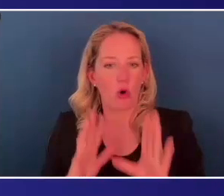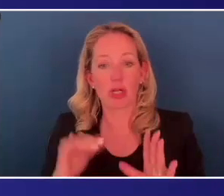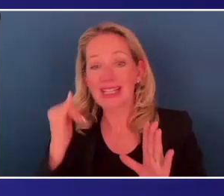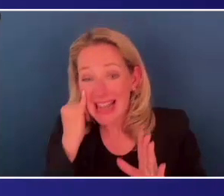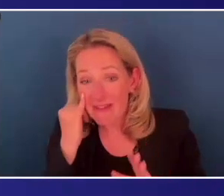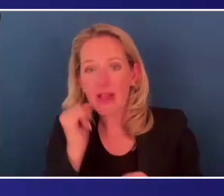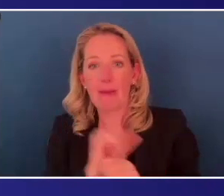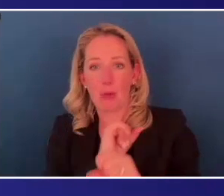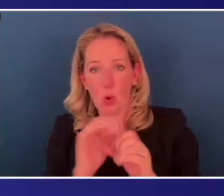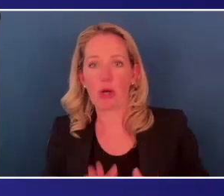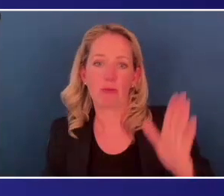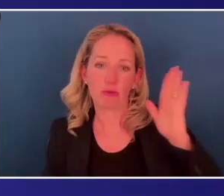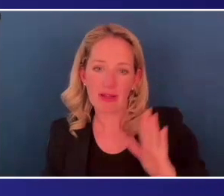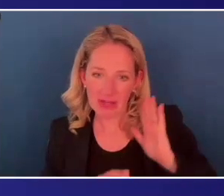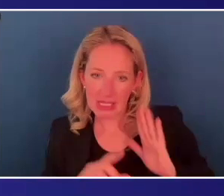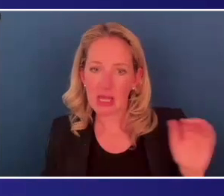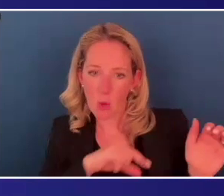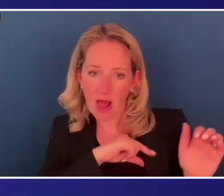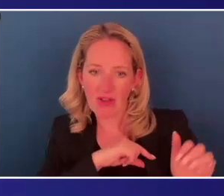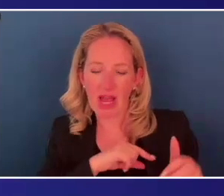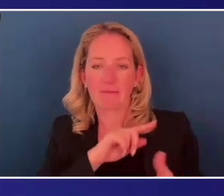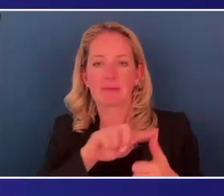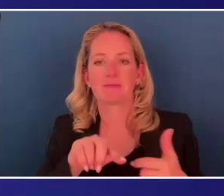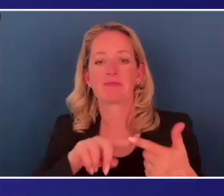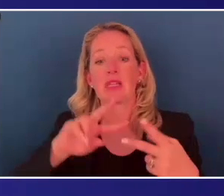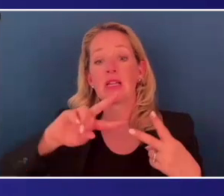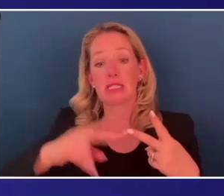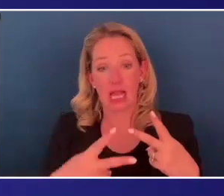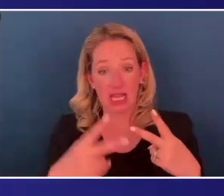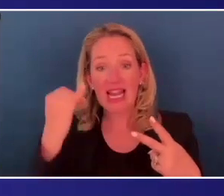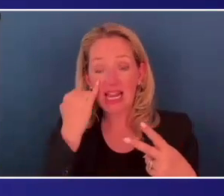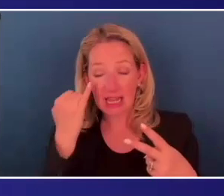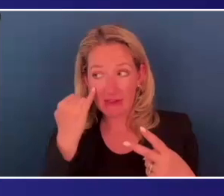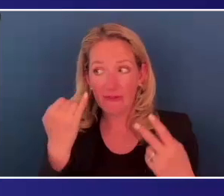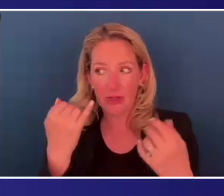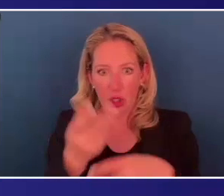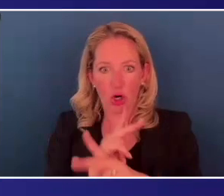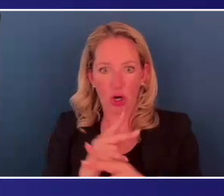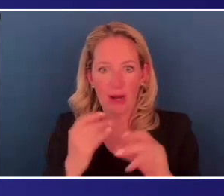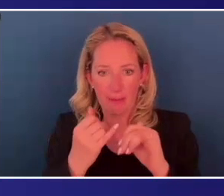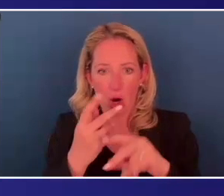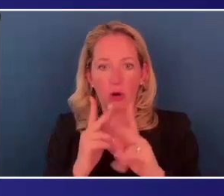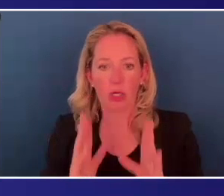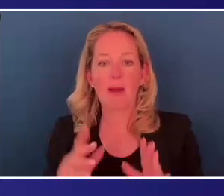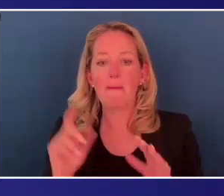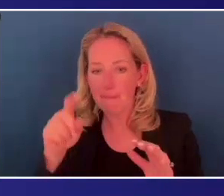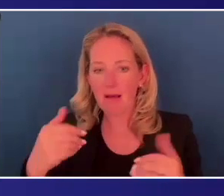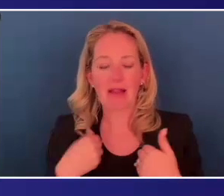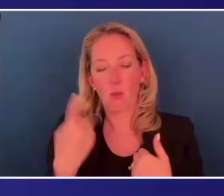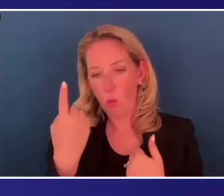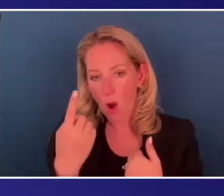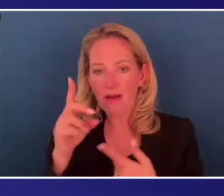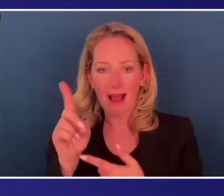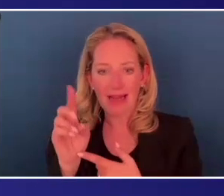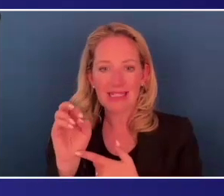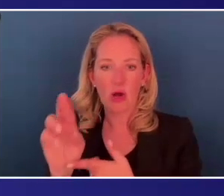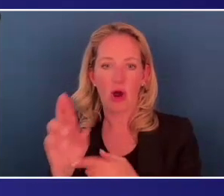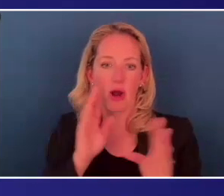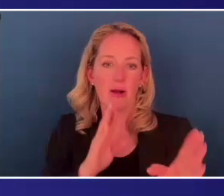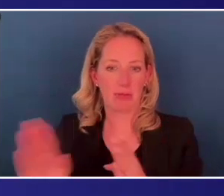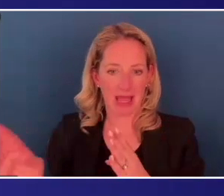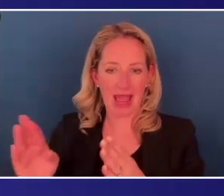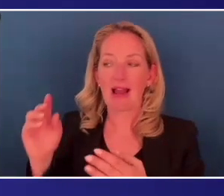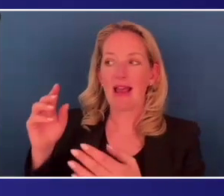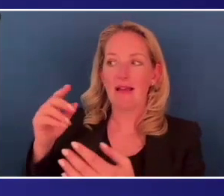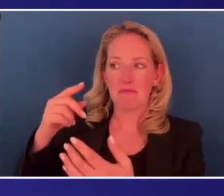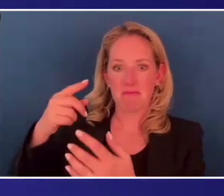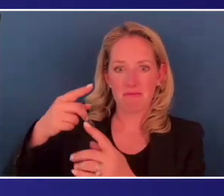Second, ensure that there exists for current borrowers at least one IDR plan that results in monthly payments at least as affordable as under current plans.